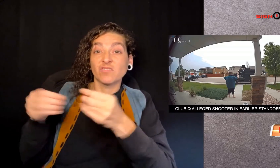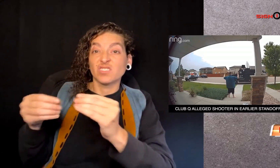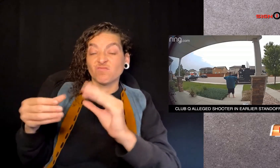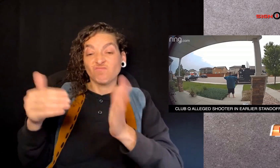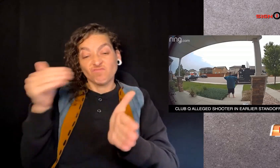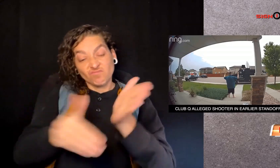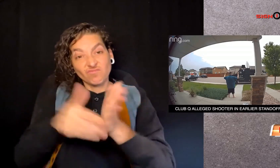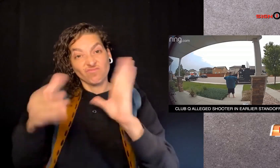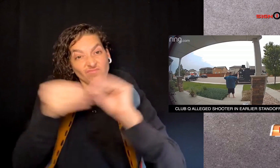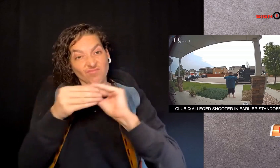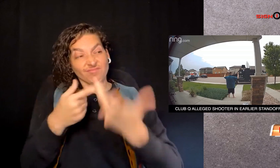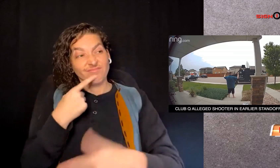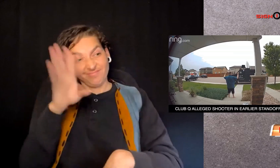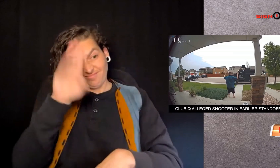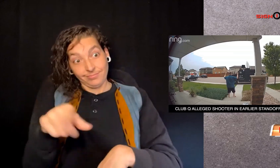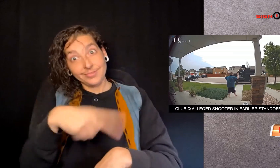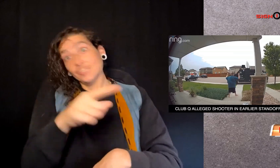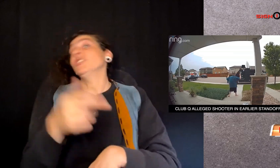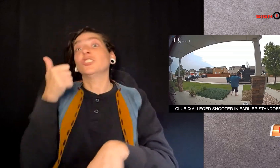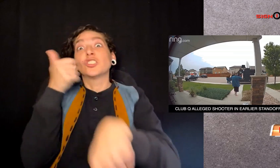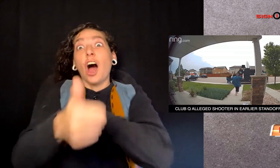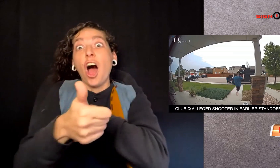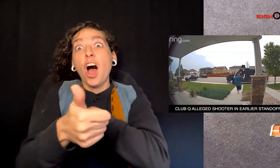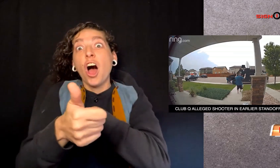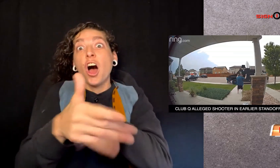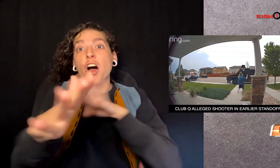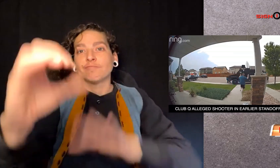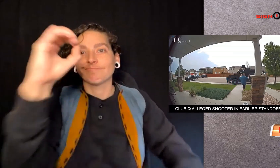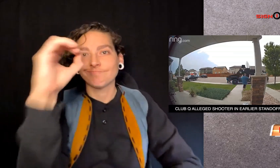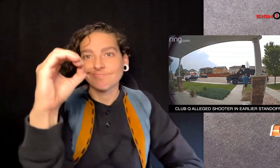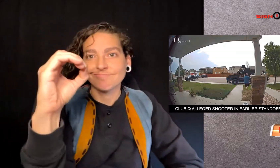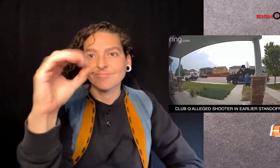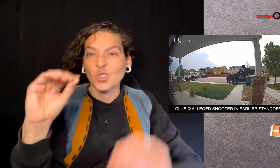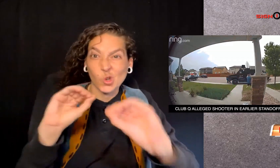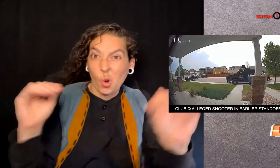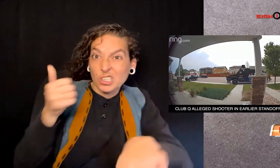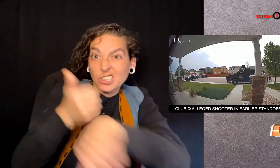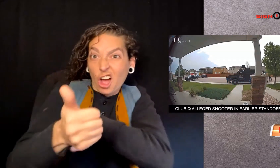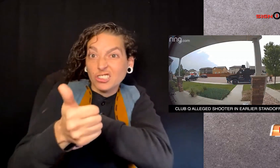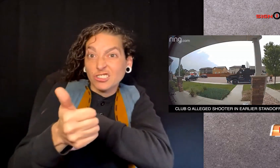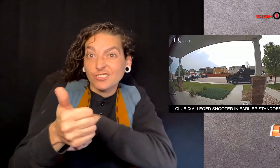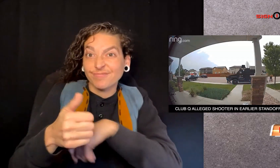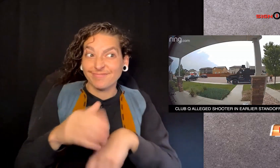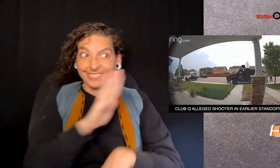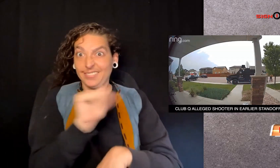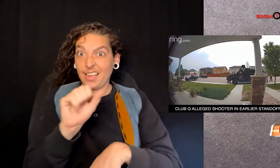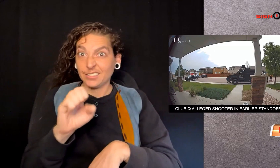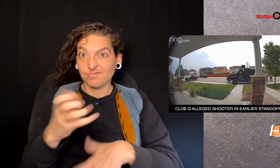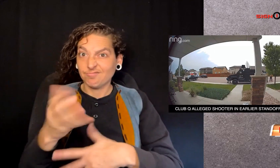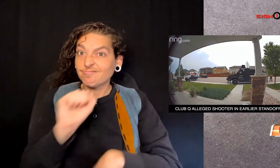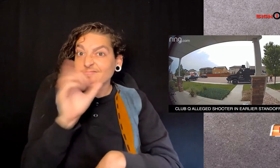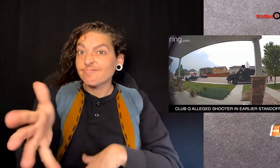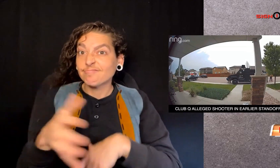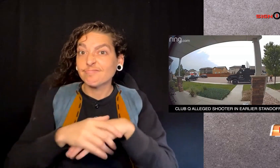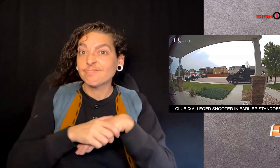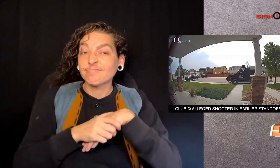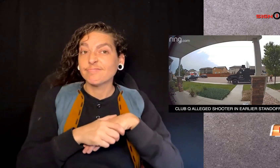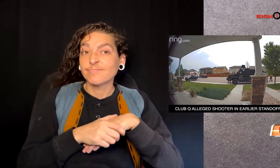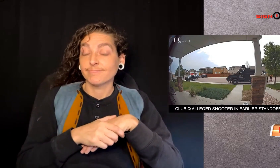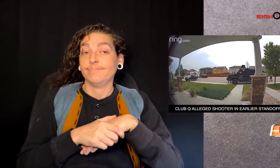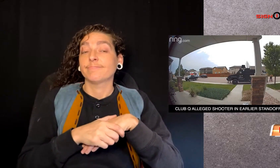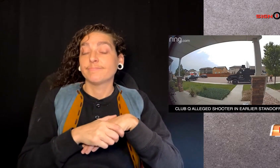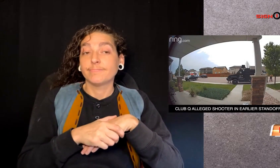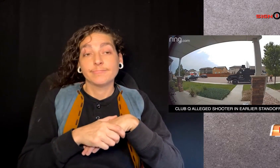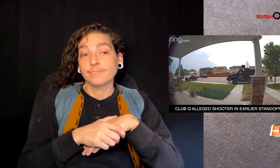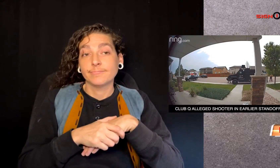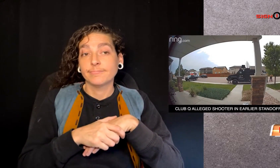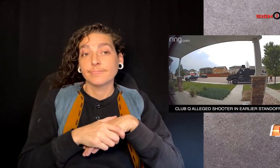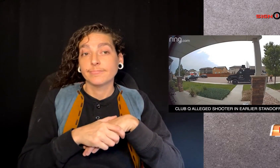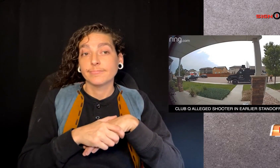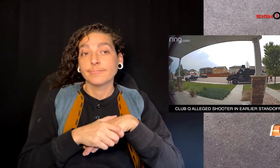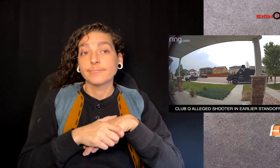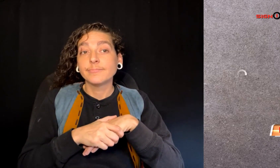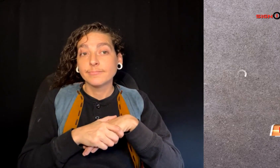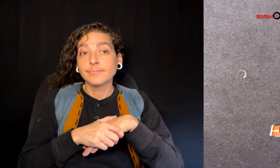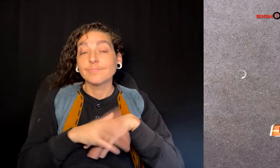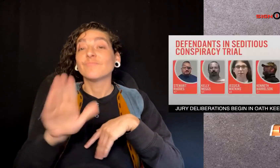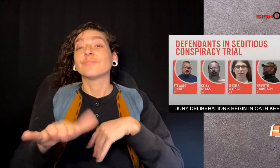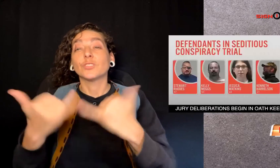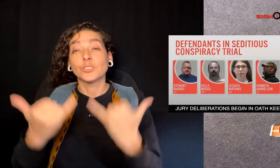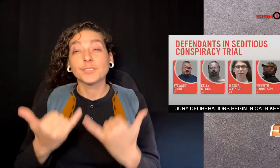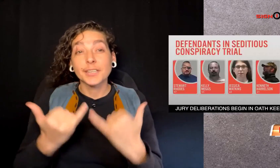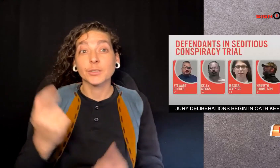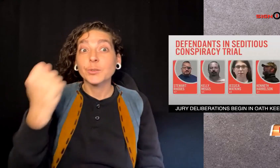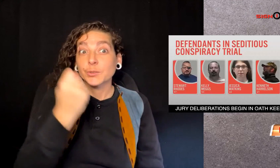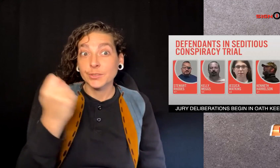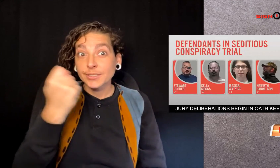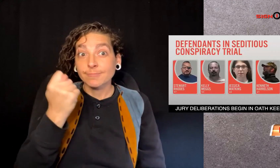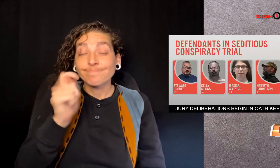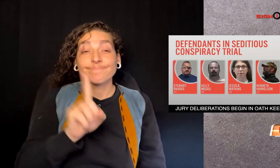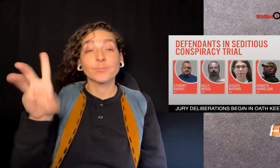Office reportedly said there were no charges in this case